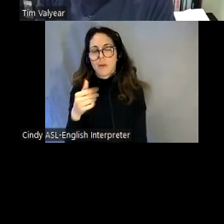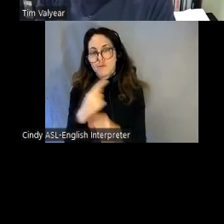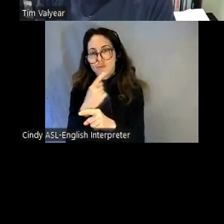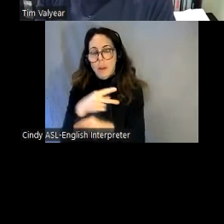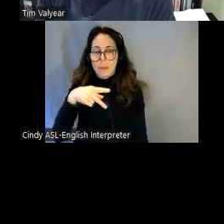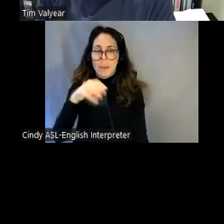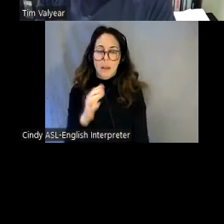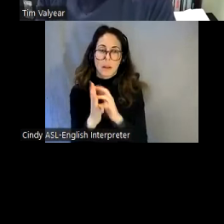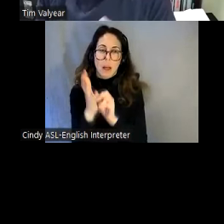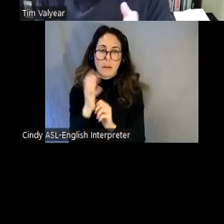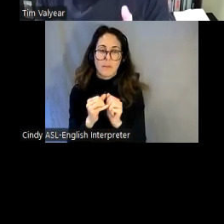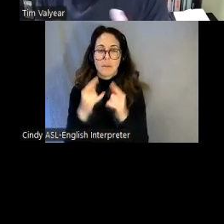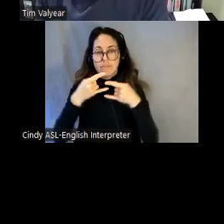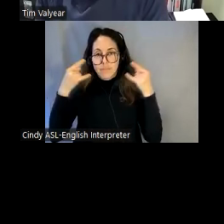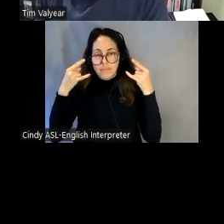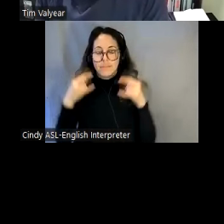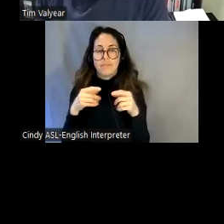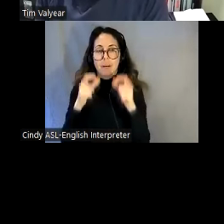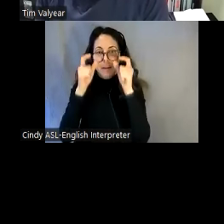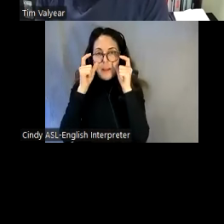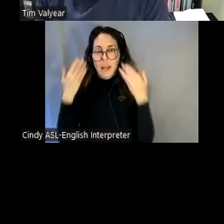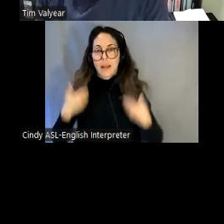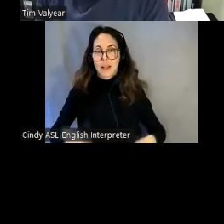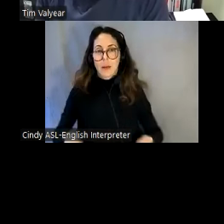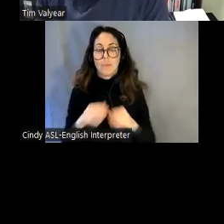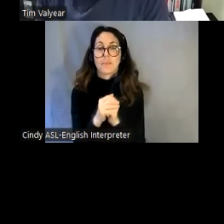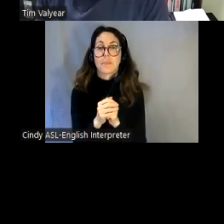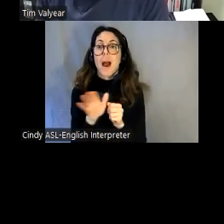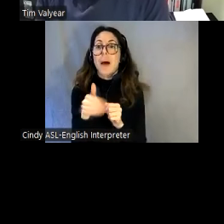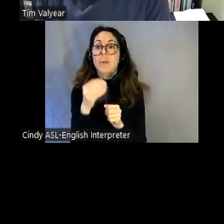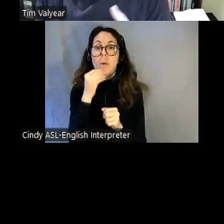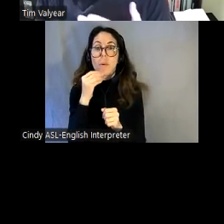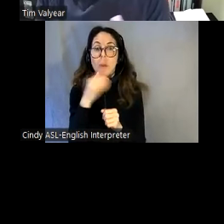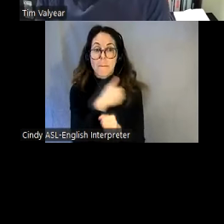you need to have an N-95 mask fit for those. And all of the regular PPE, the gown, the gloves, and the eye